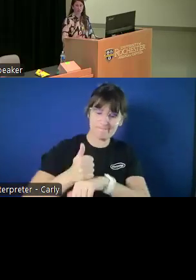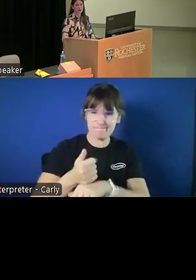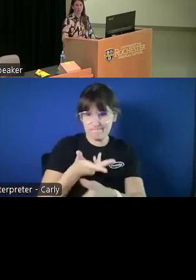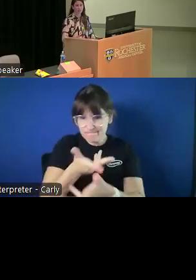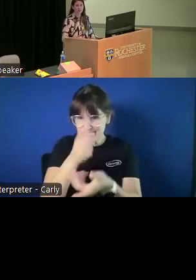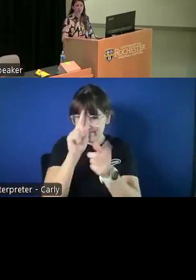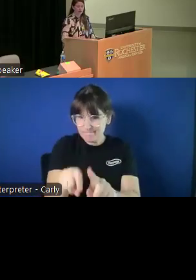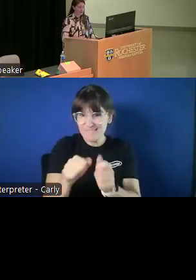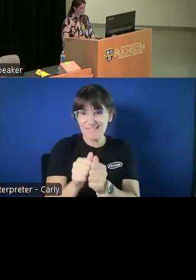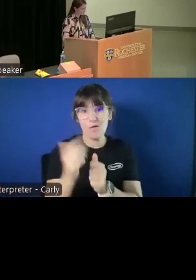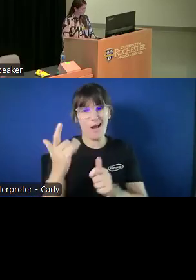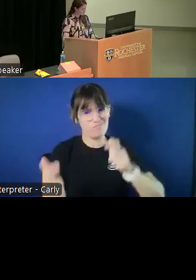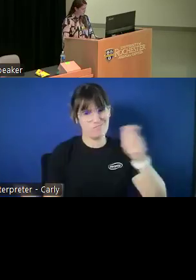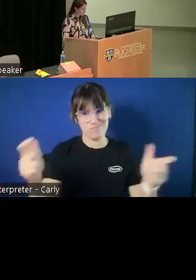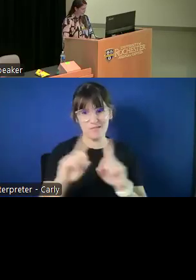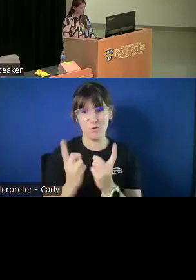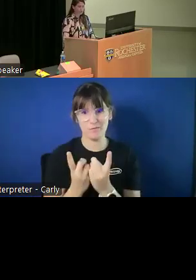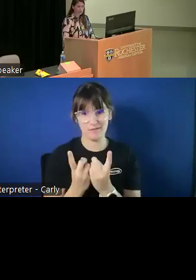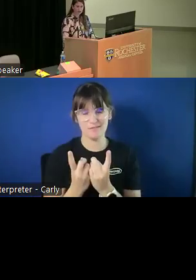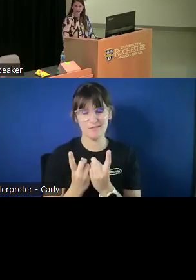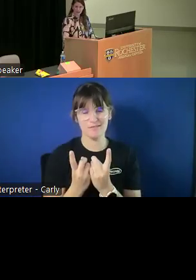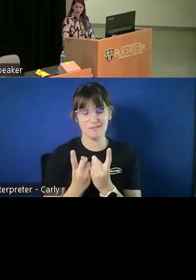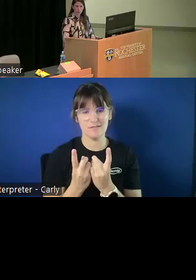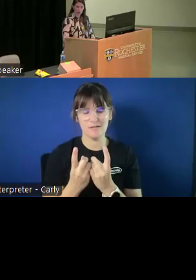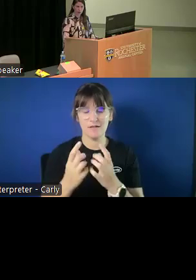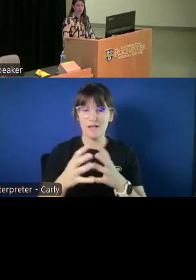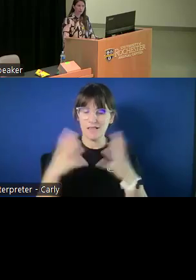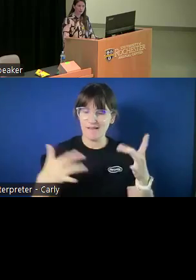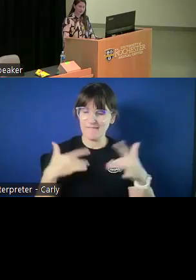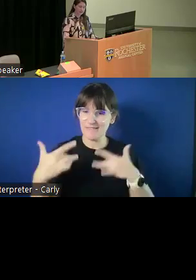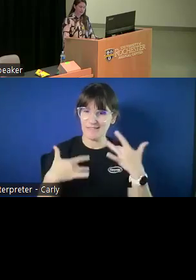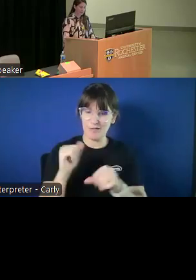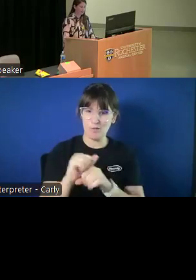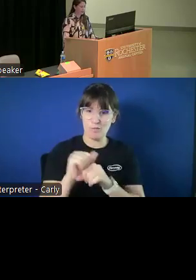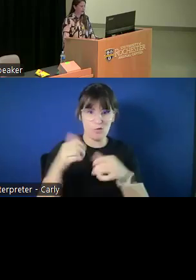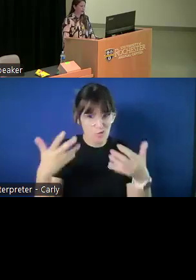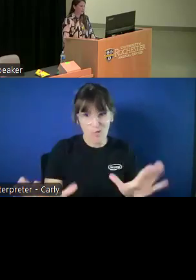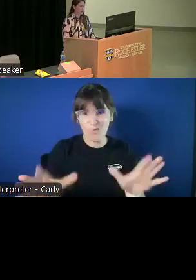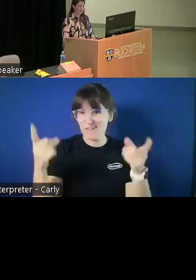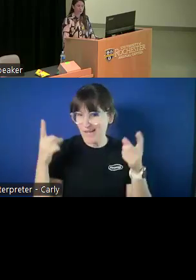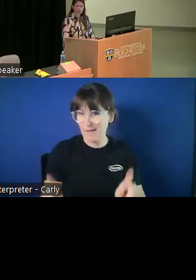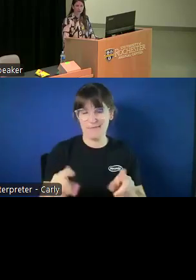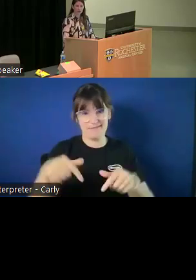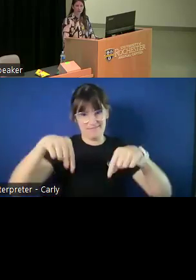big department um and there's a lot of exciting work already being done um and of course a lot